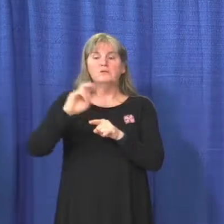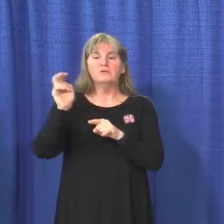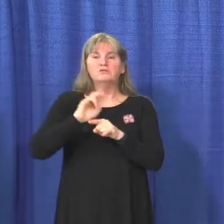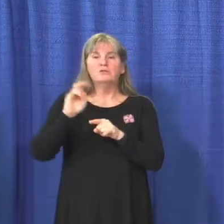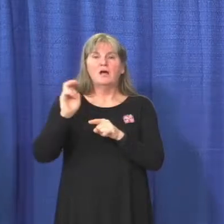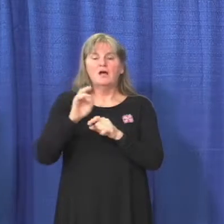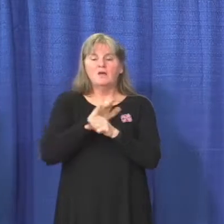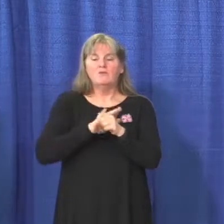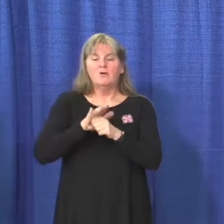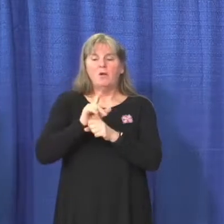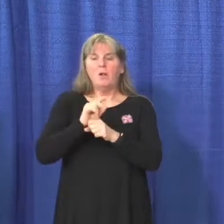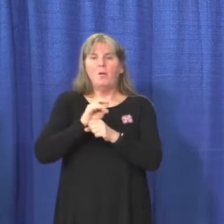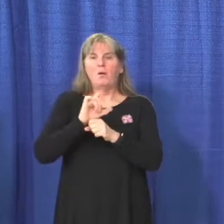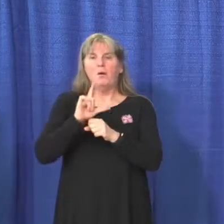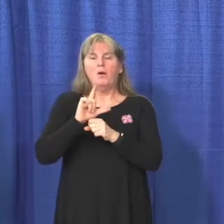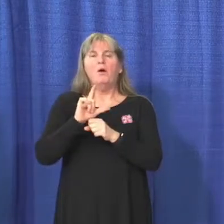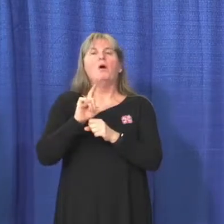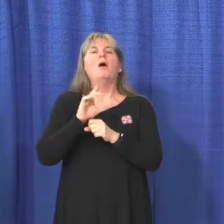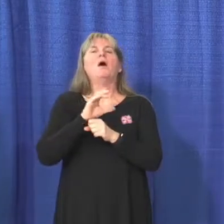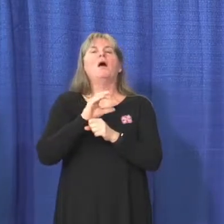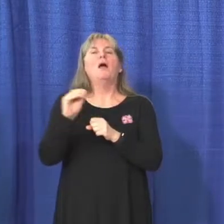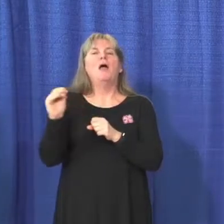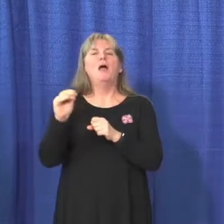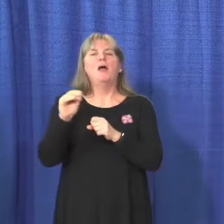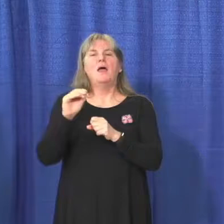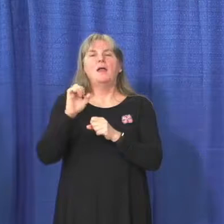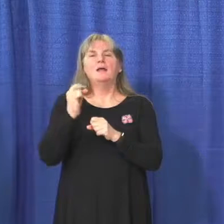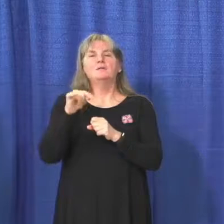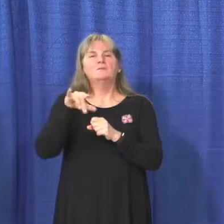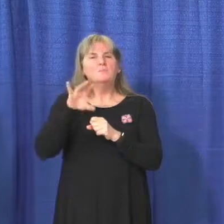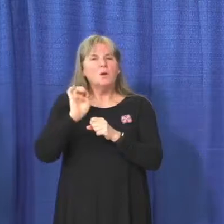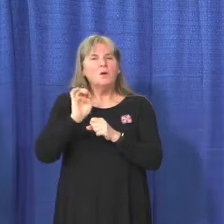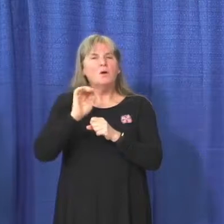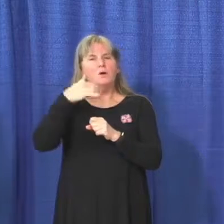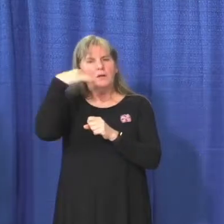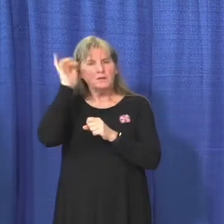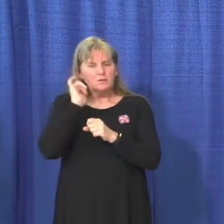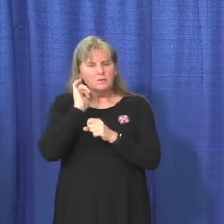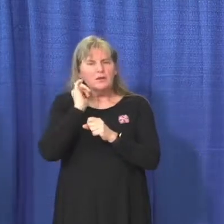campaign and some of the new dollars that are being allocated there.